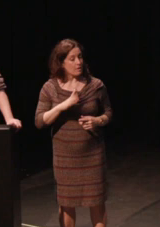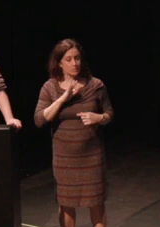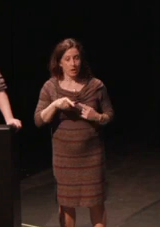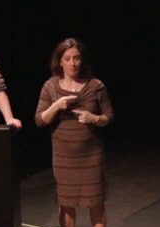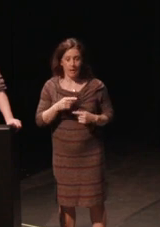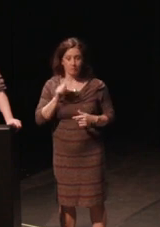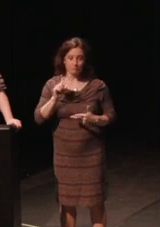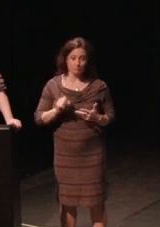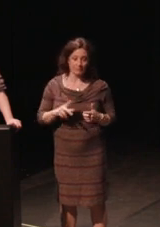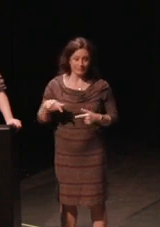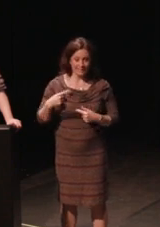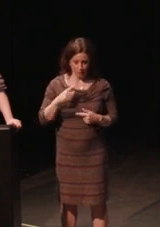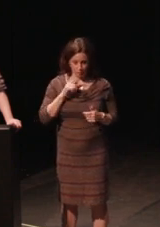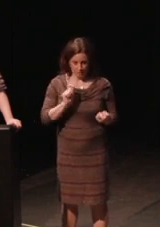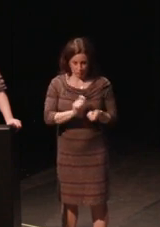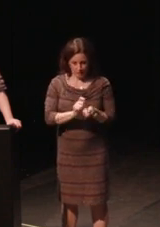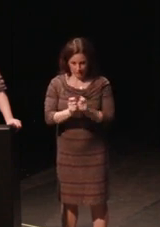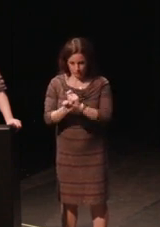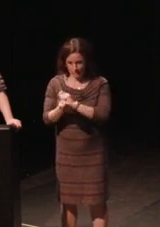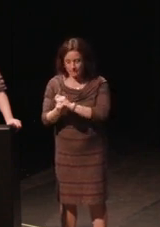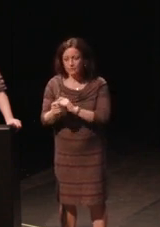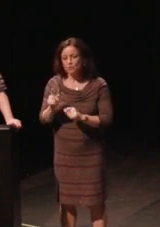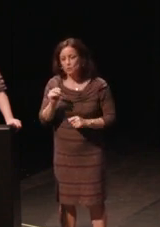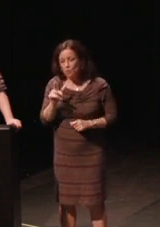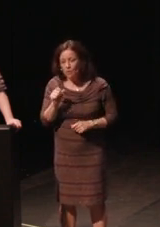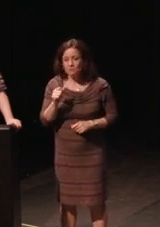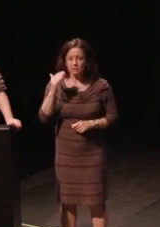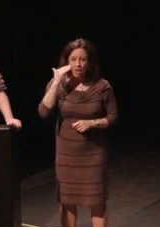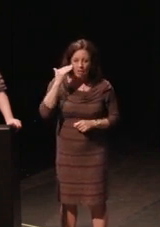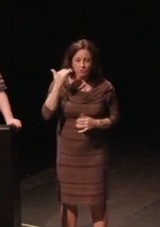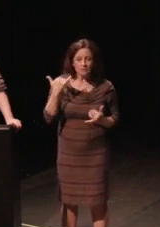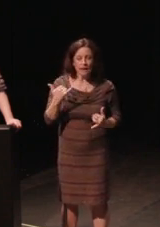it is really is changing, the tools and the knowledge are there now.